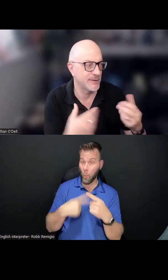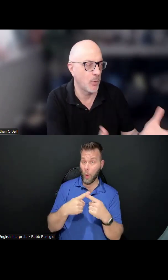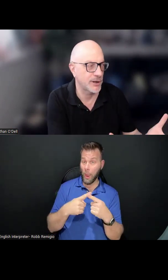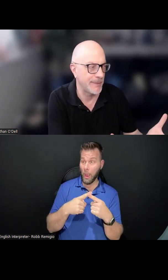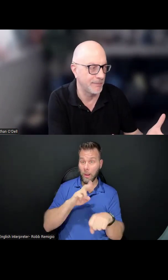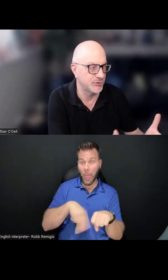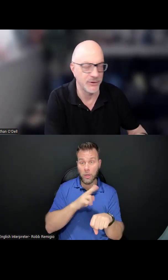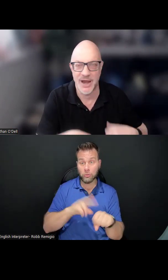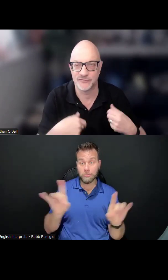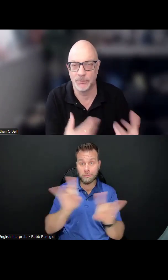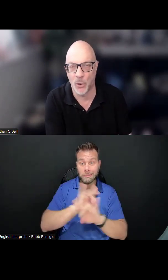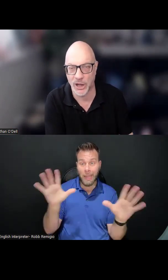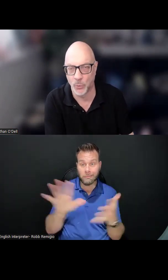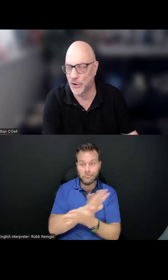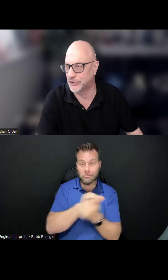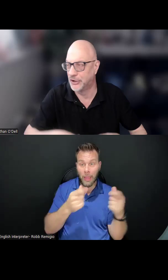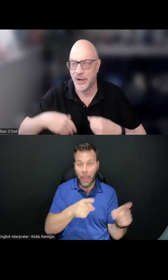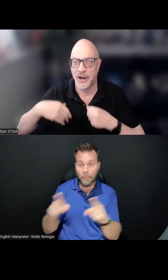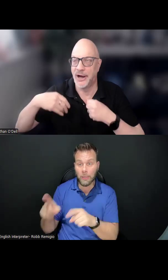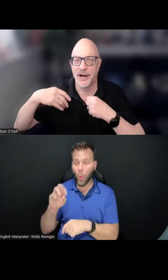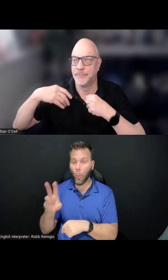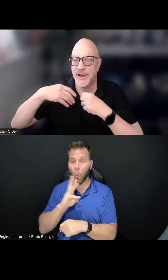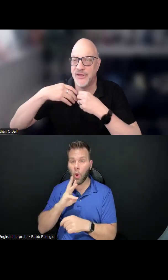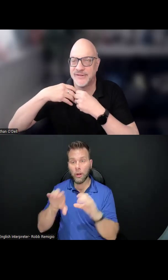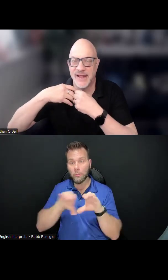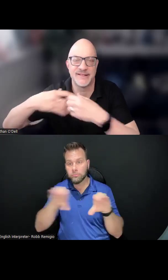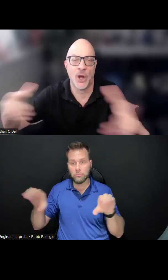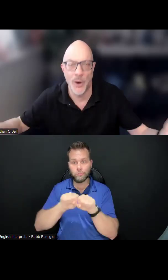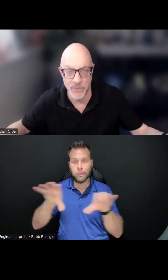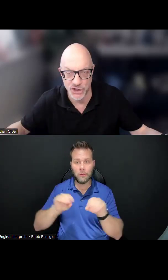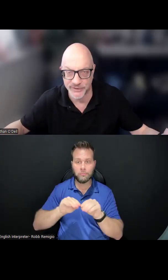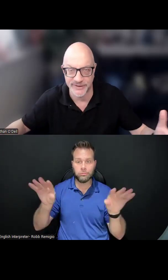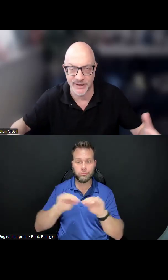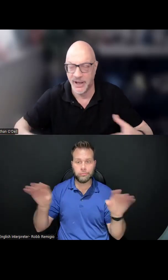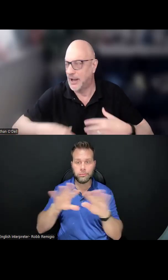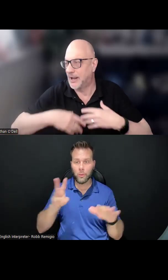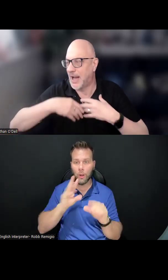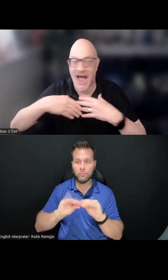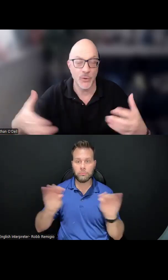community, in emergency setting and there's a water main break, and we have to boil